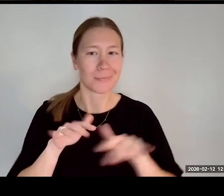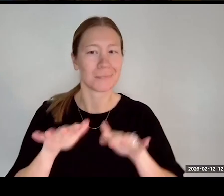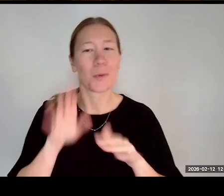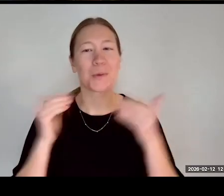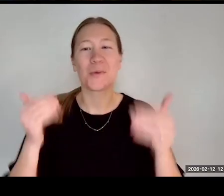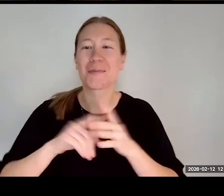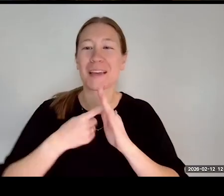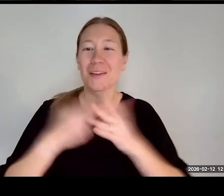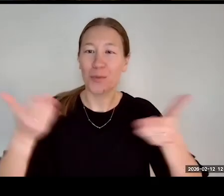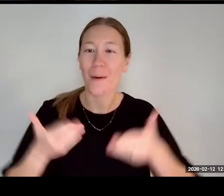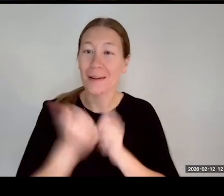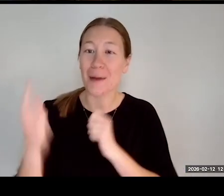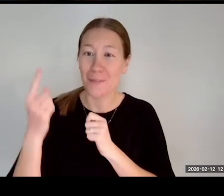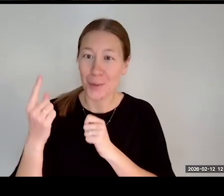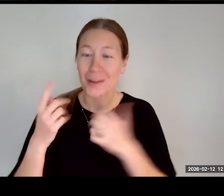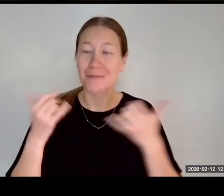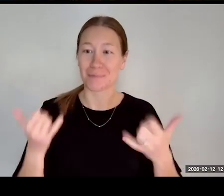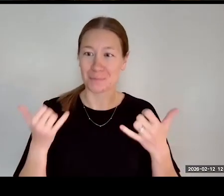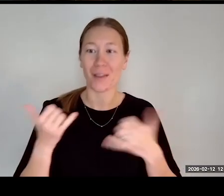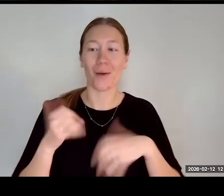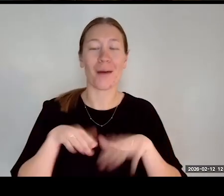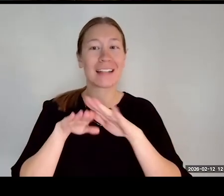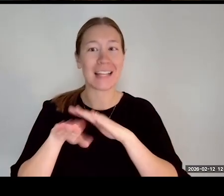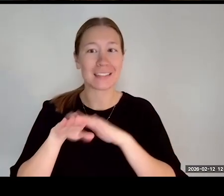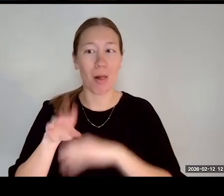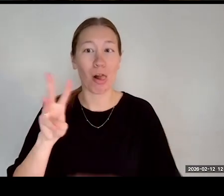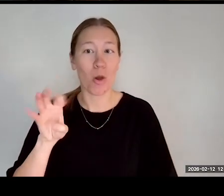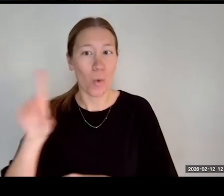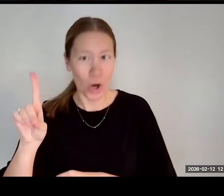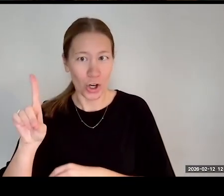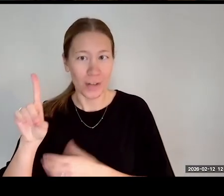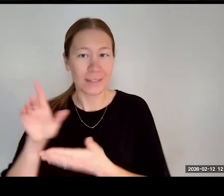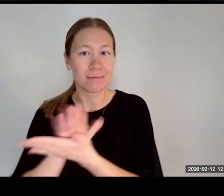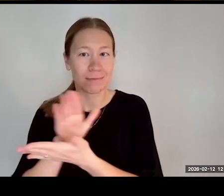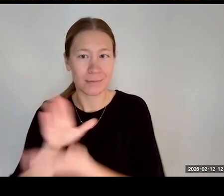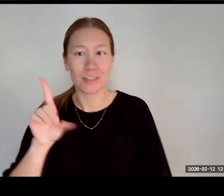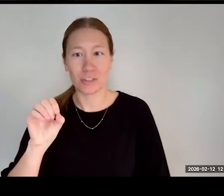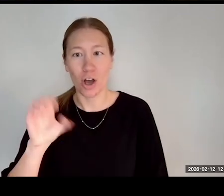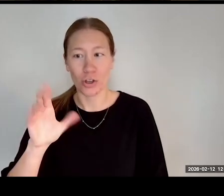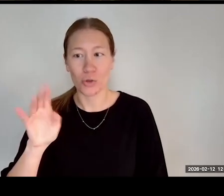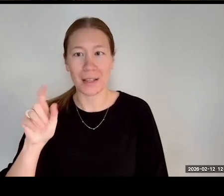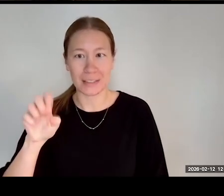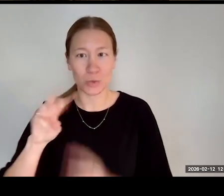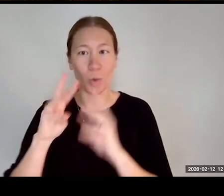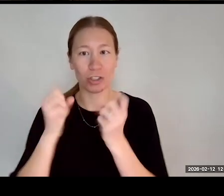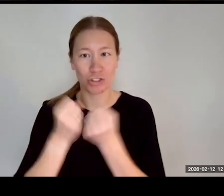Welcome everyone to the Accessible Word Documents workshop. It's being hosted by the Disability Equity Office.